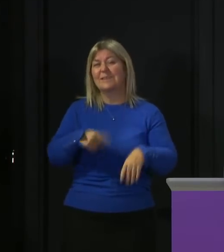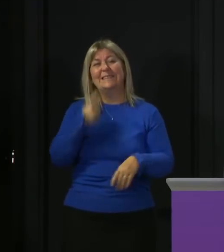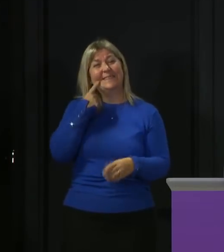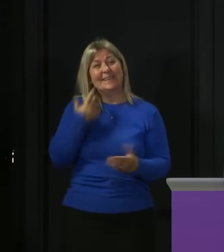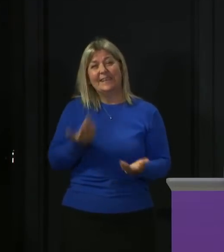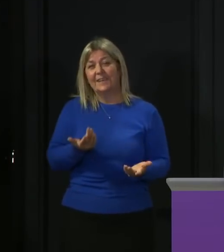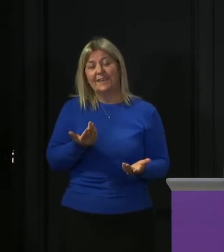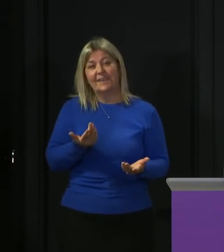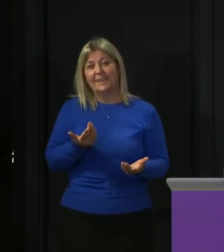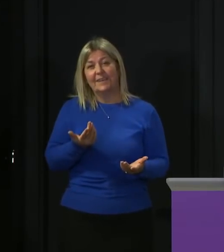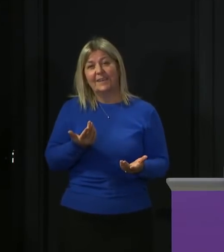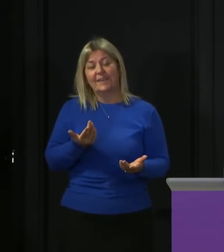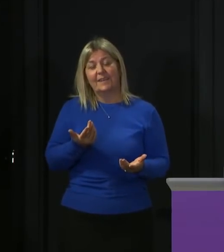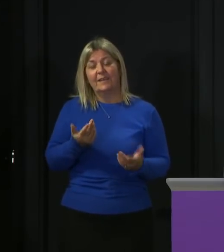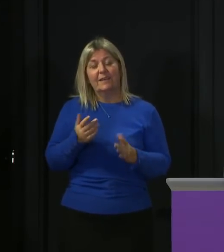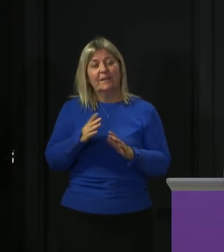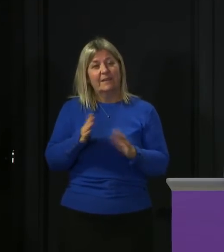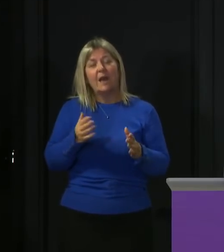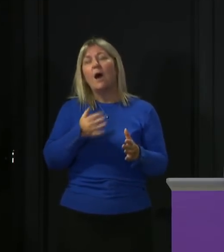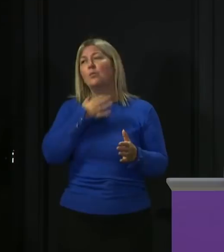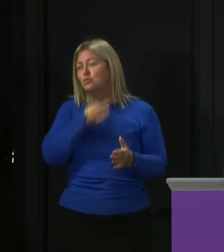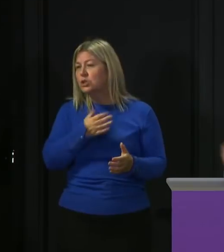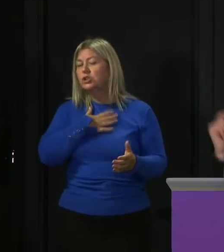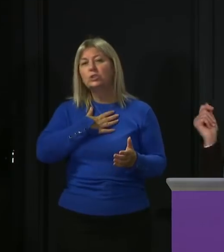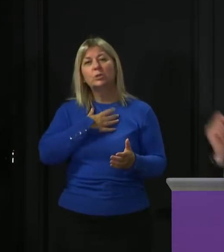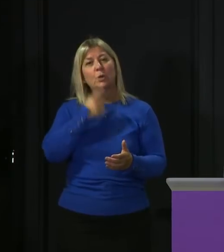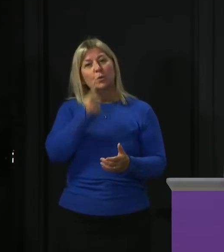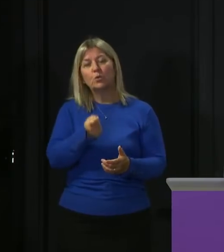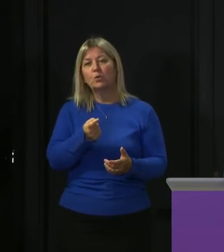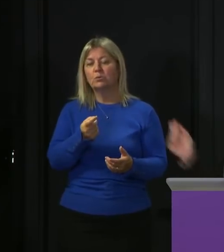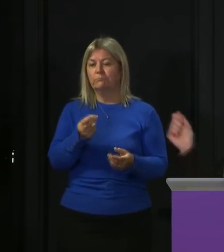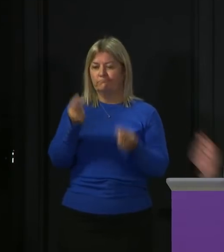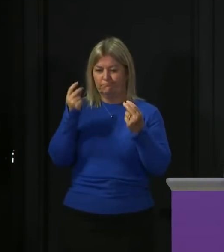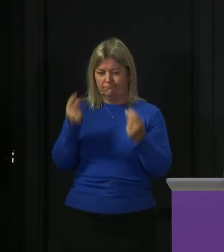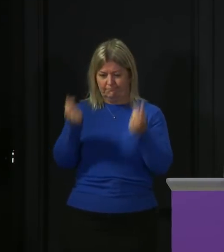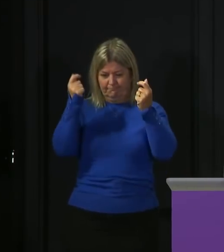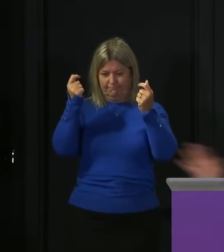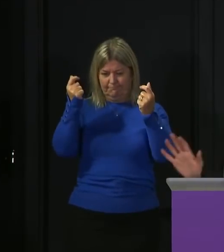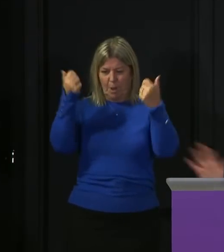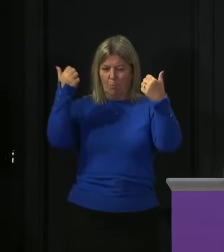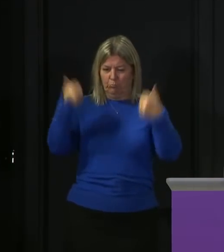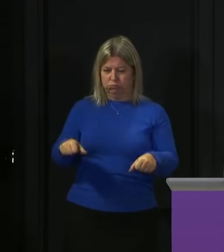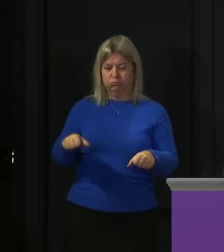I wish nothing more right now than I could snap my fingers or wave a magic wand and this would all